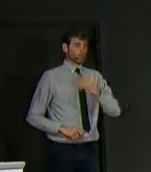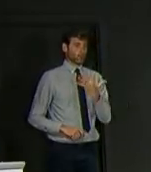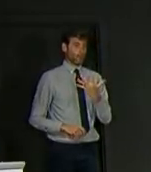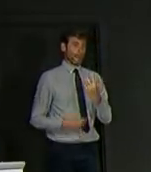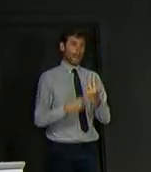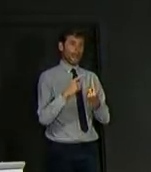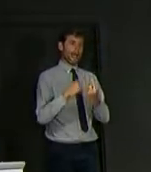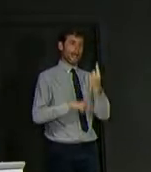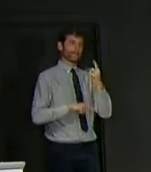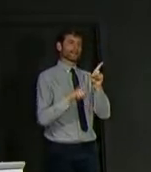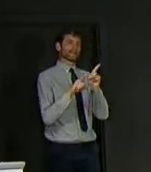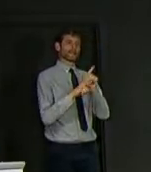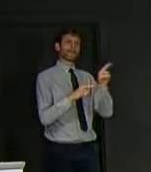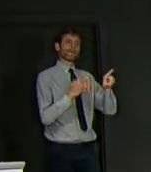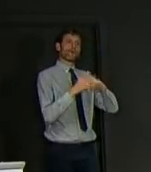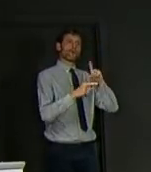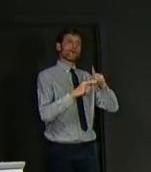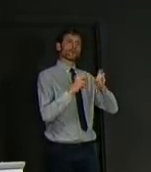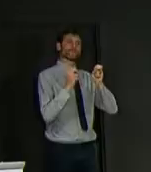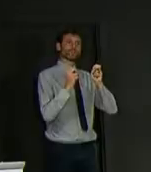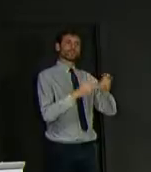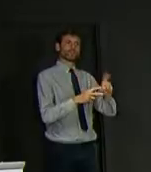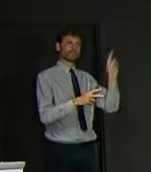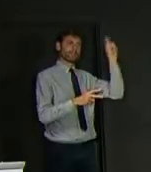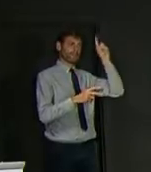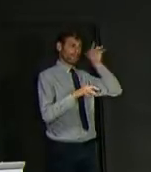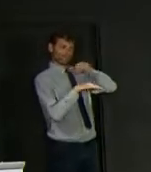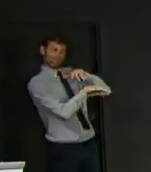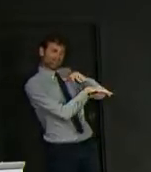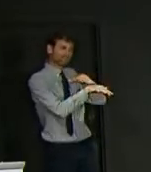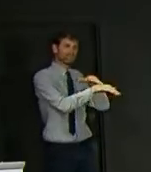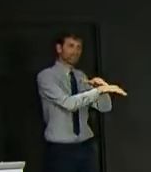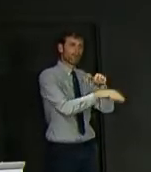that Jason Leitch touched on earlier. I would hope that Scots would show a bit more restraint.